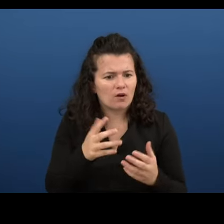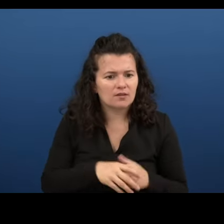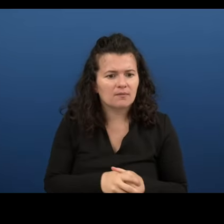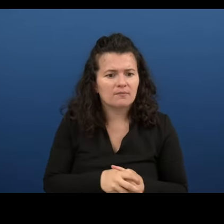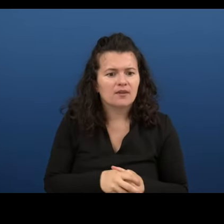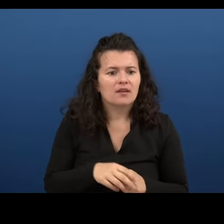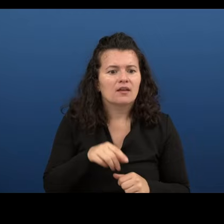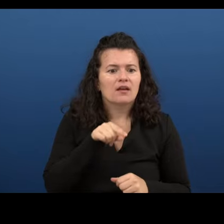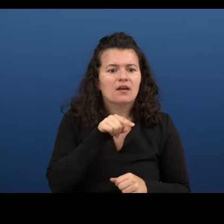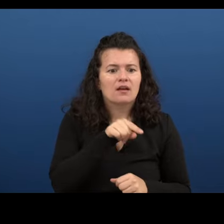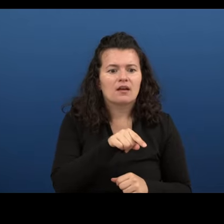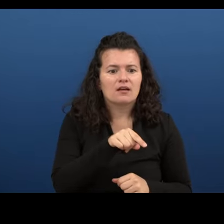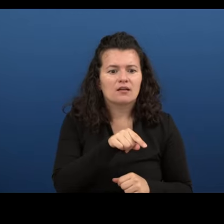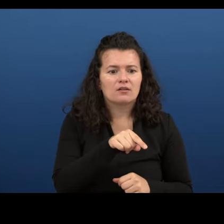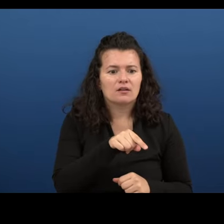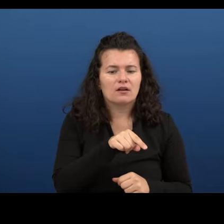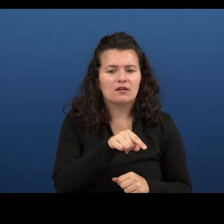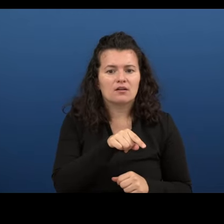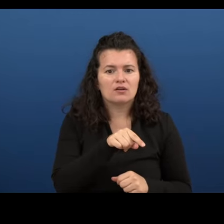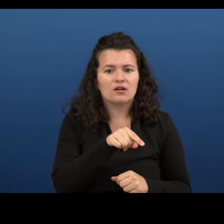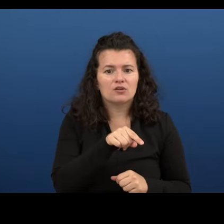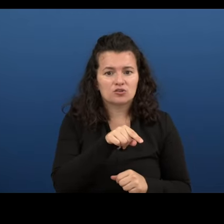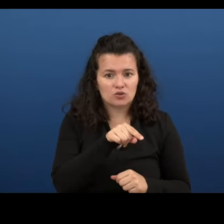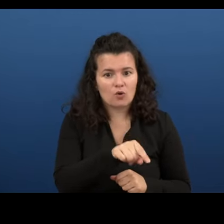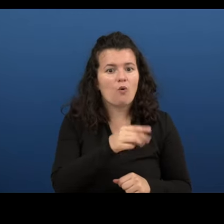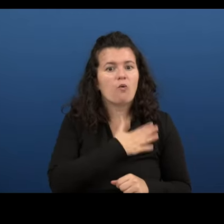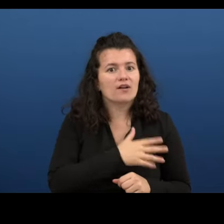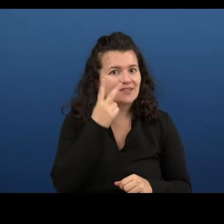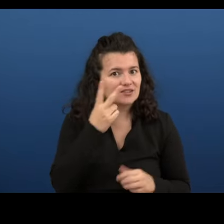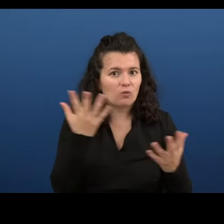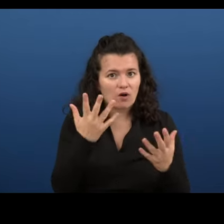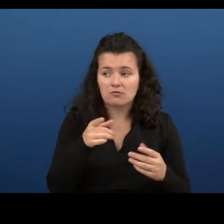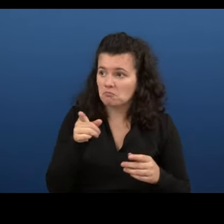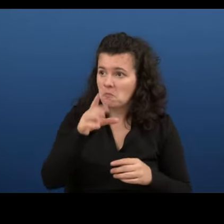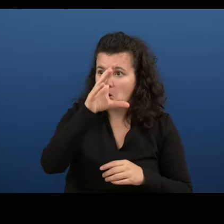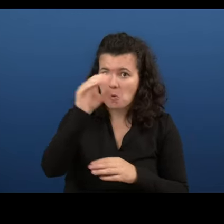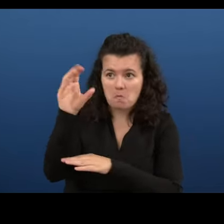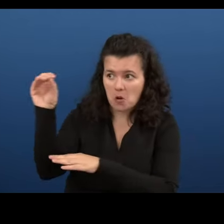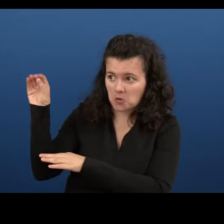from the disability sector to learn and share peer to peer to contribute to the development